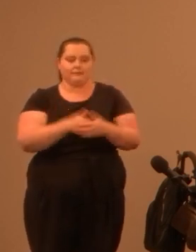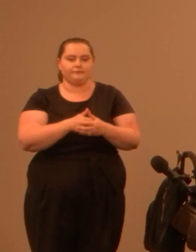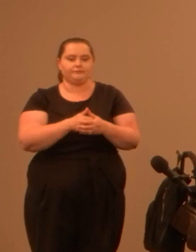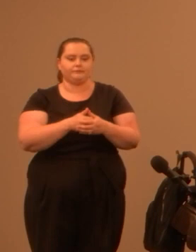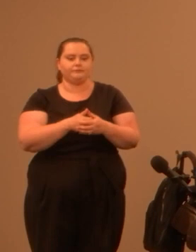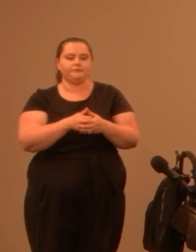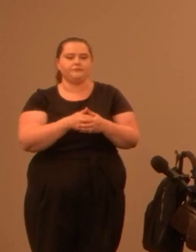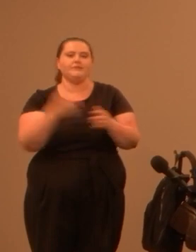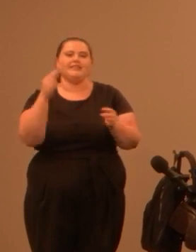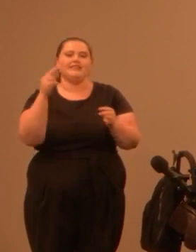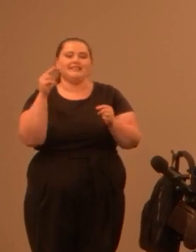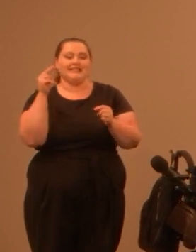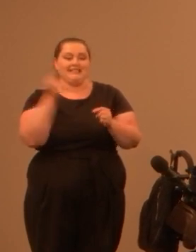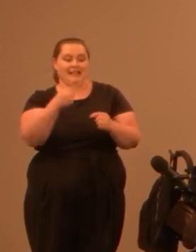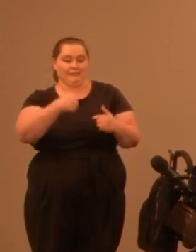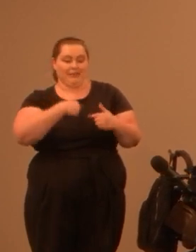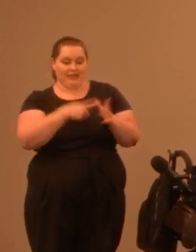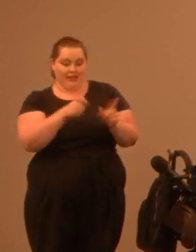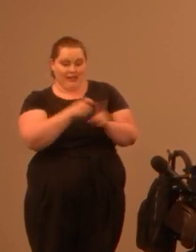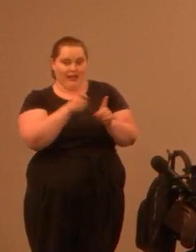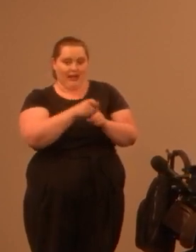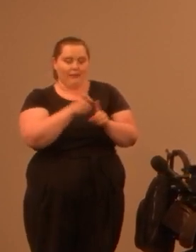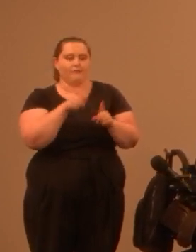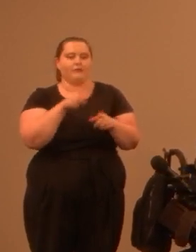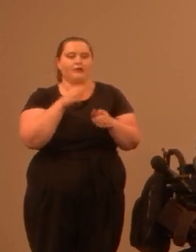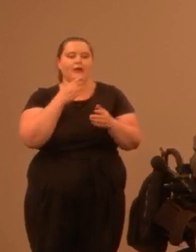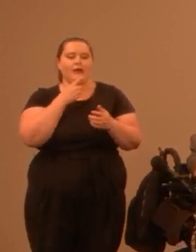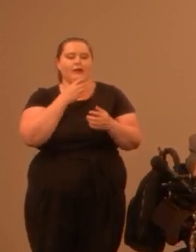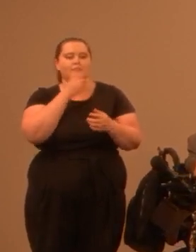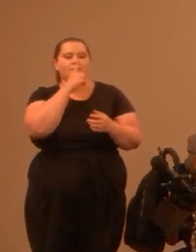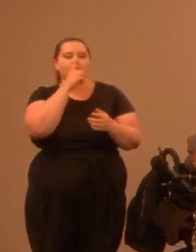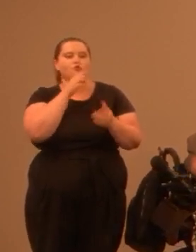pick-up and drop-off destinations, along with necessary assistance,